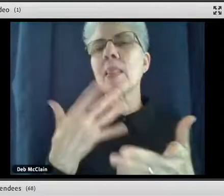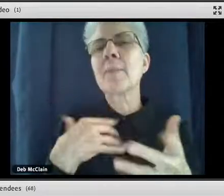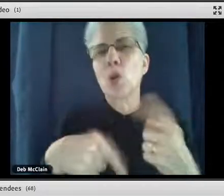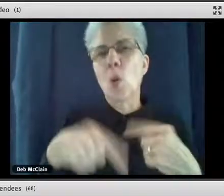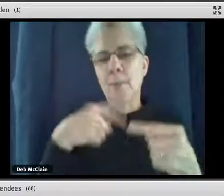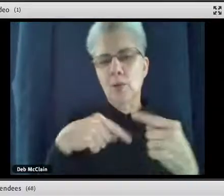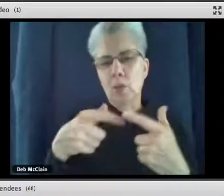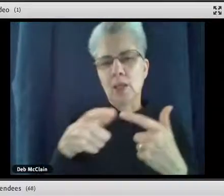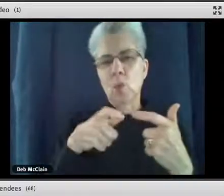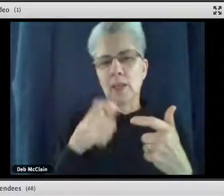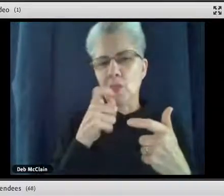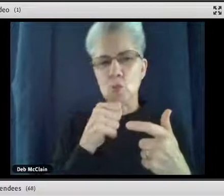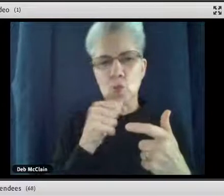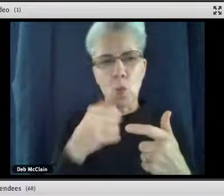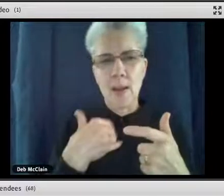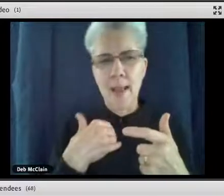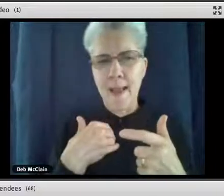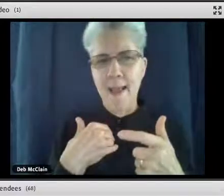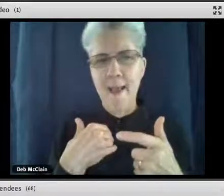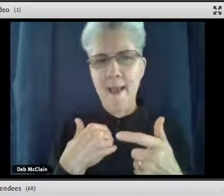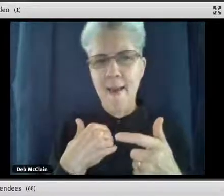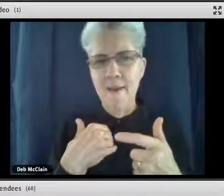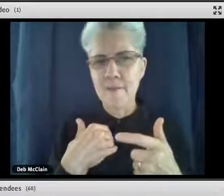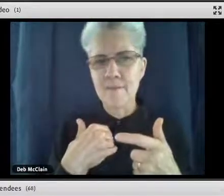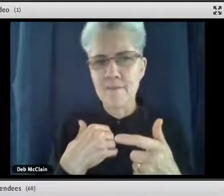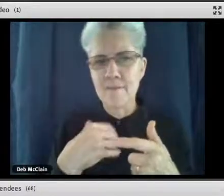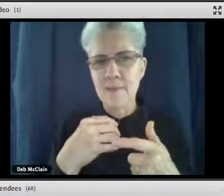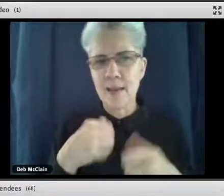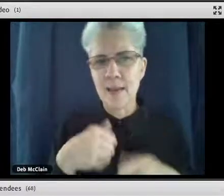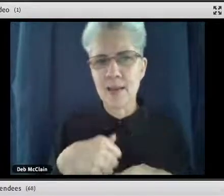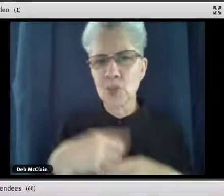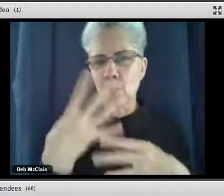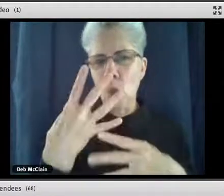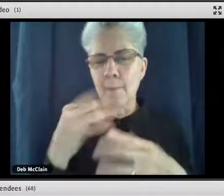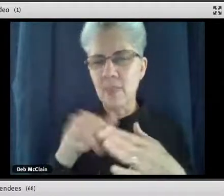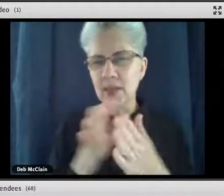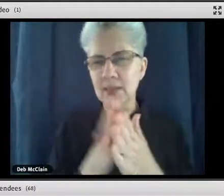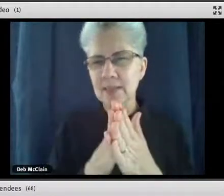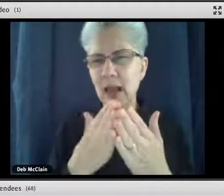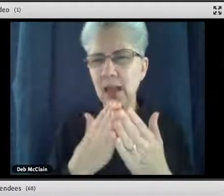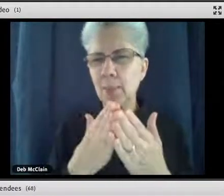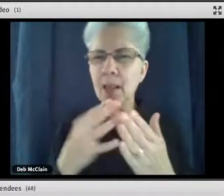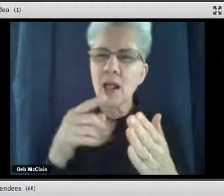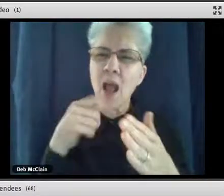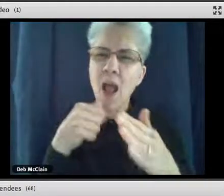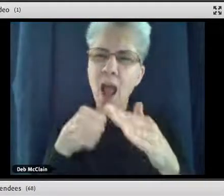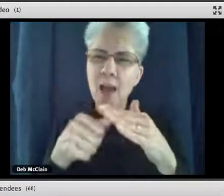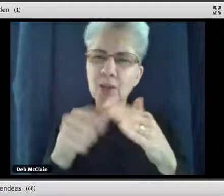And I guess you wouldn't. Okay, so let me go back really quick for those who don't have access to the Google document.